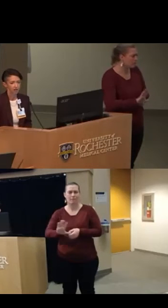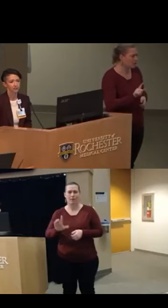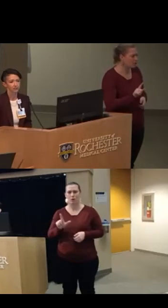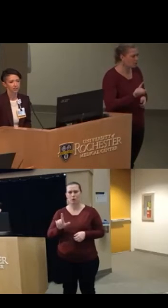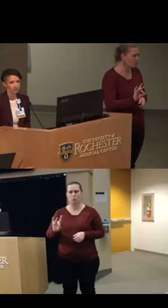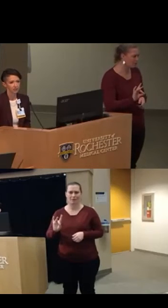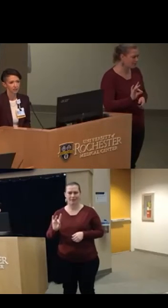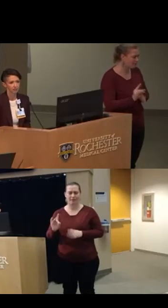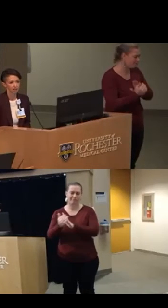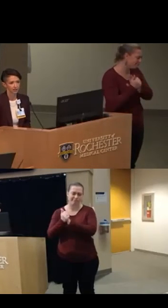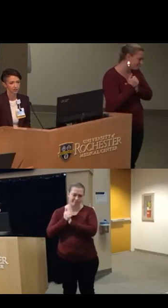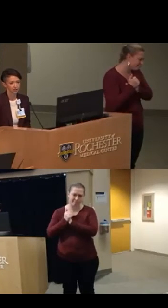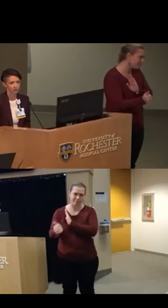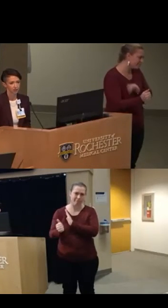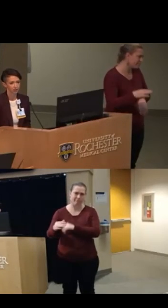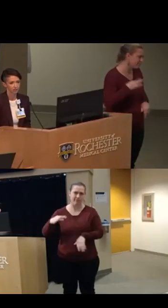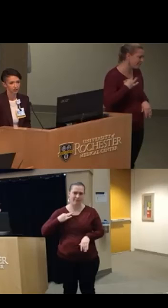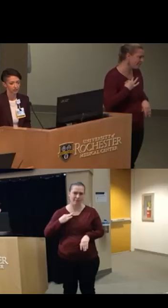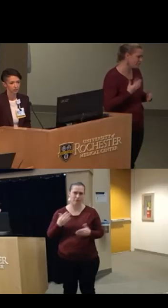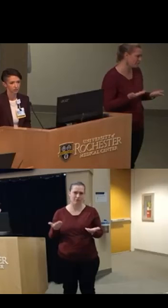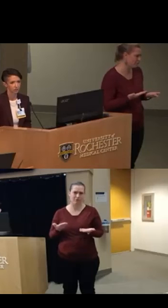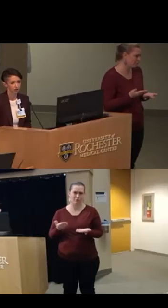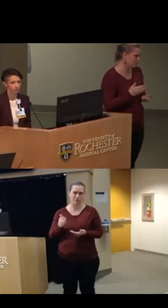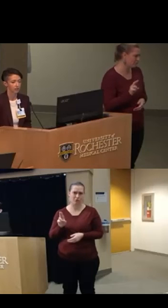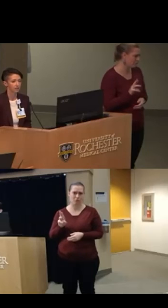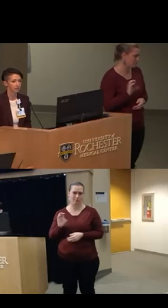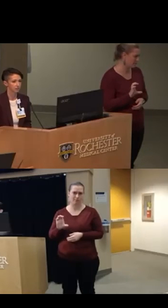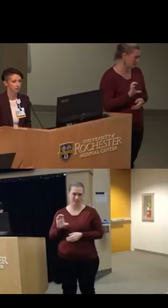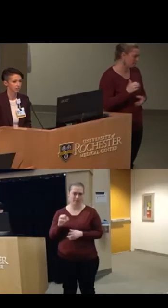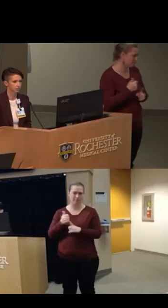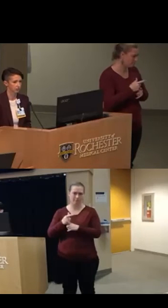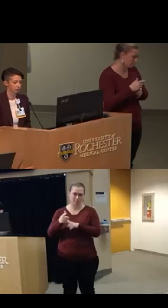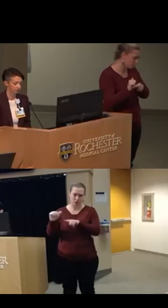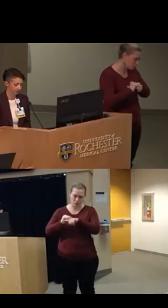very skilled volunteers here at the med center who are trained in critical incident responses